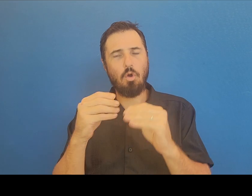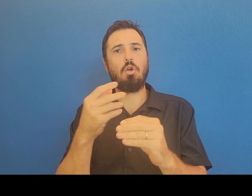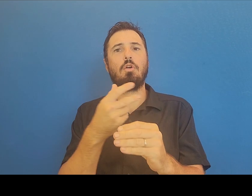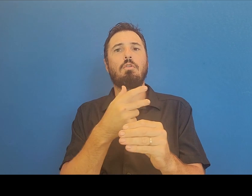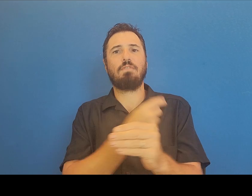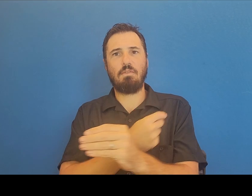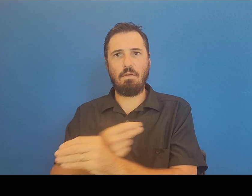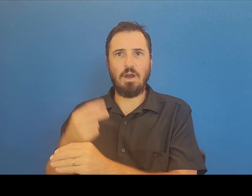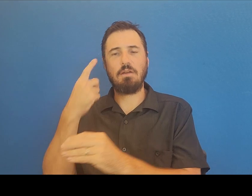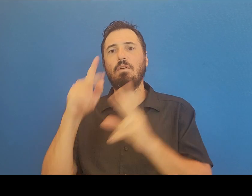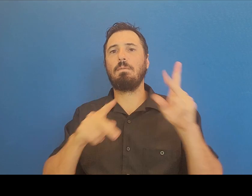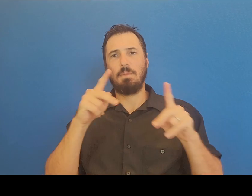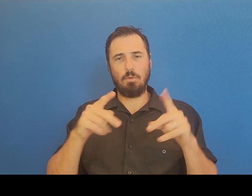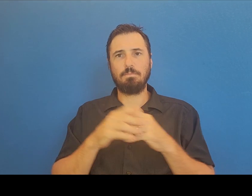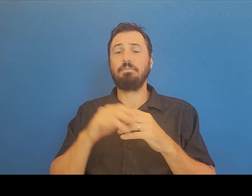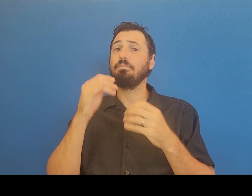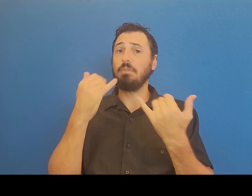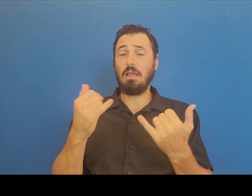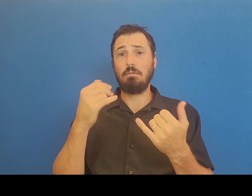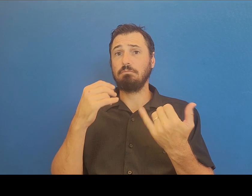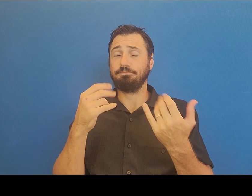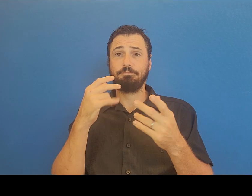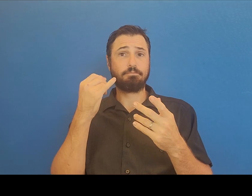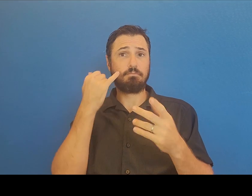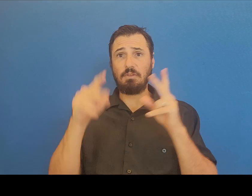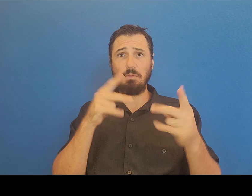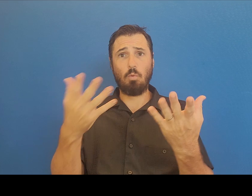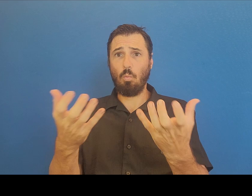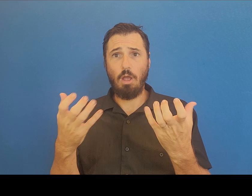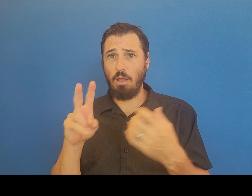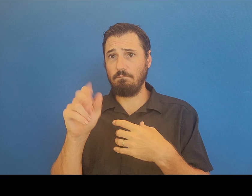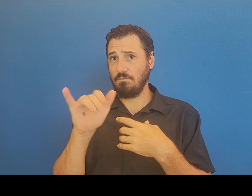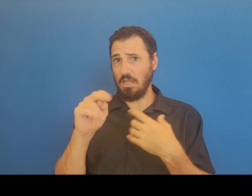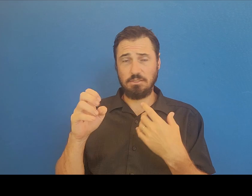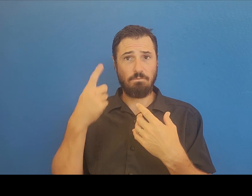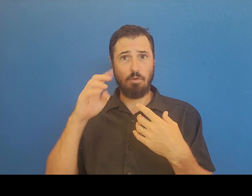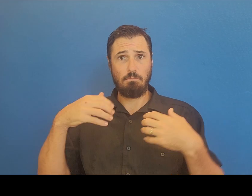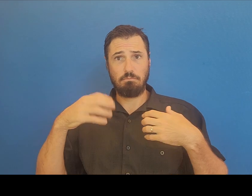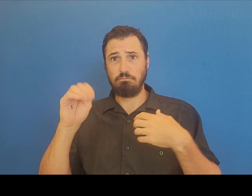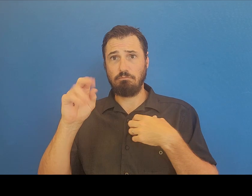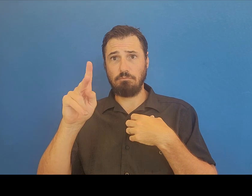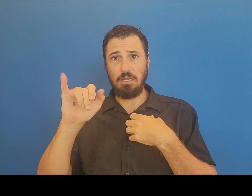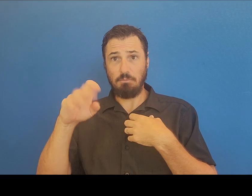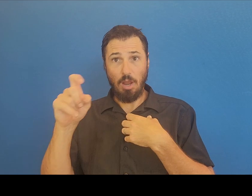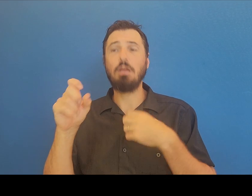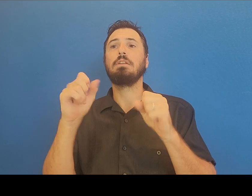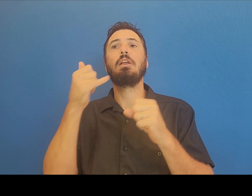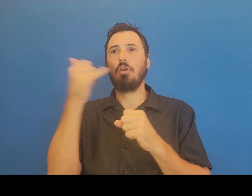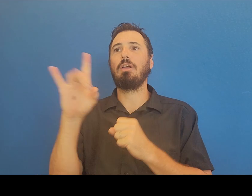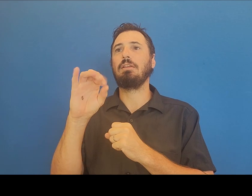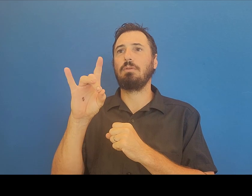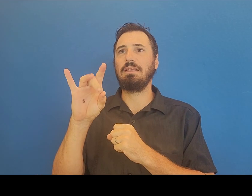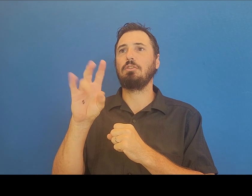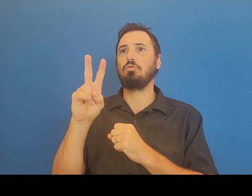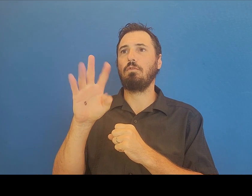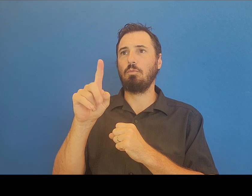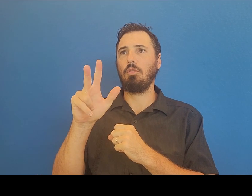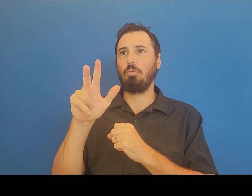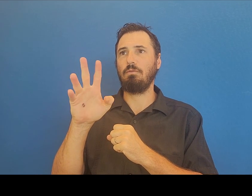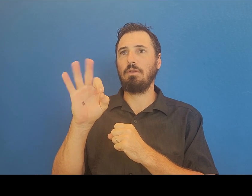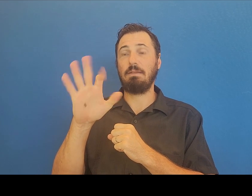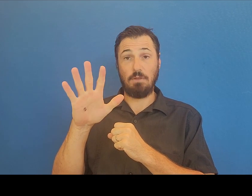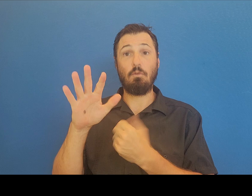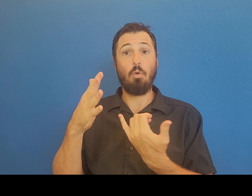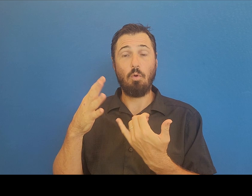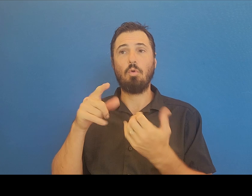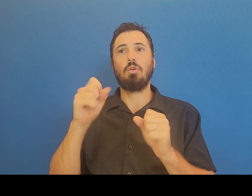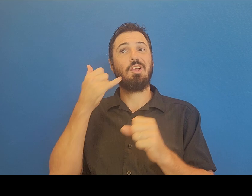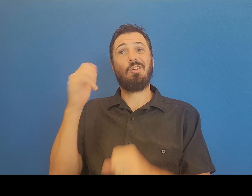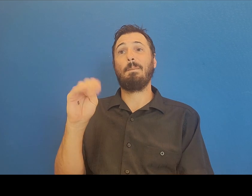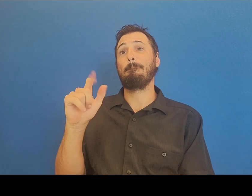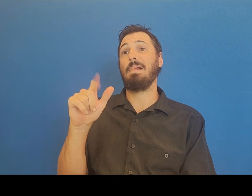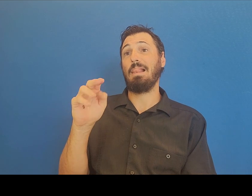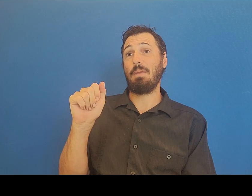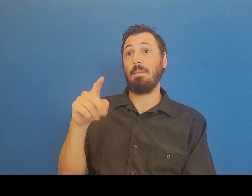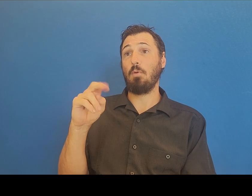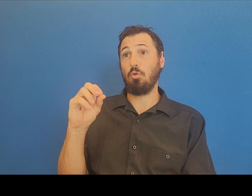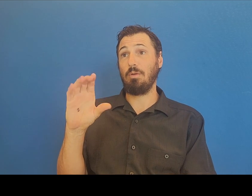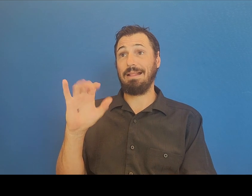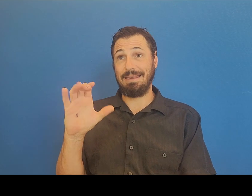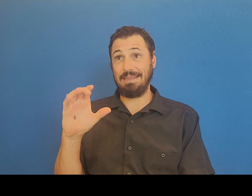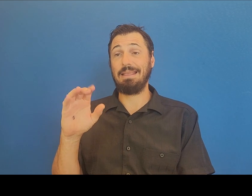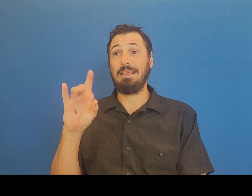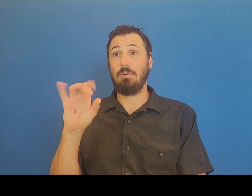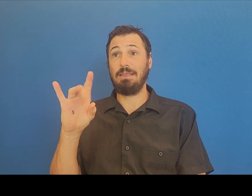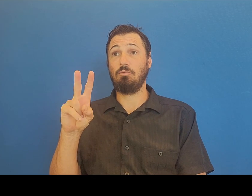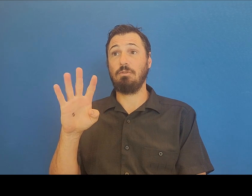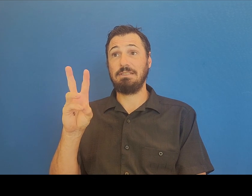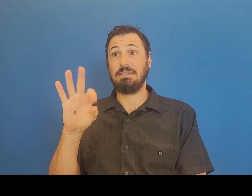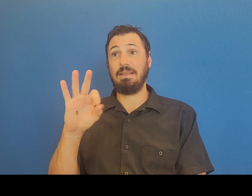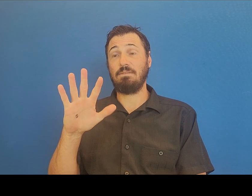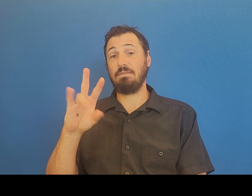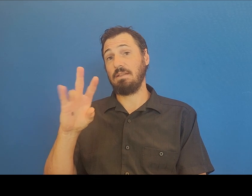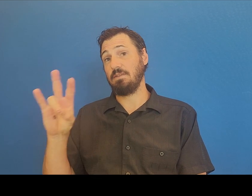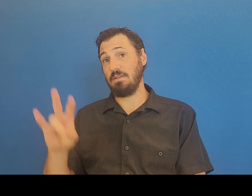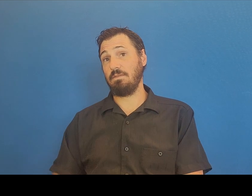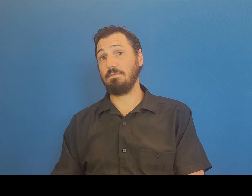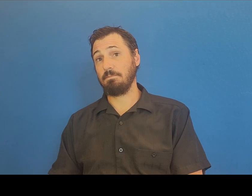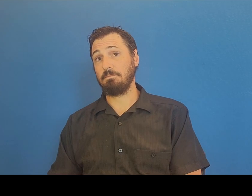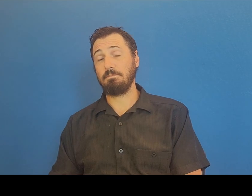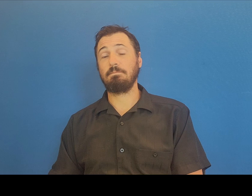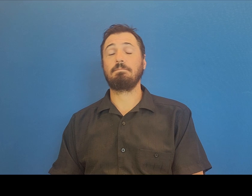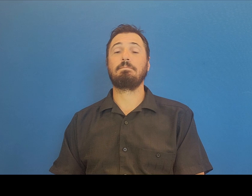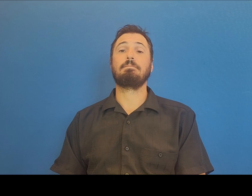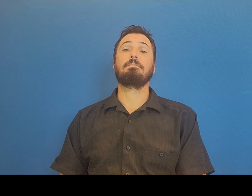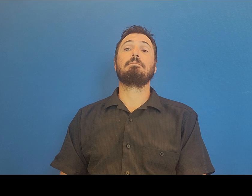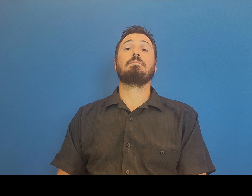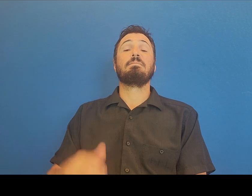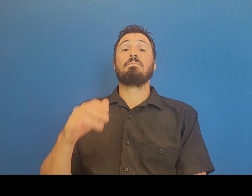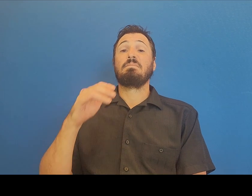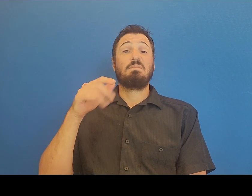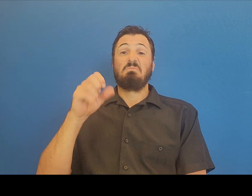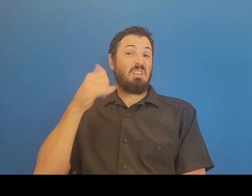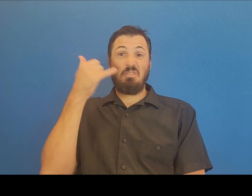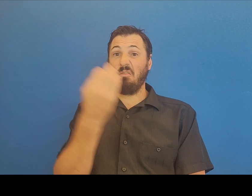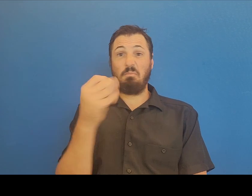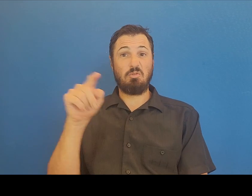With expanded vaccine eligibility, those interested to make an appointment may call the Kaua‘i District Health Office at 808-241-3495 or Malama Pono Clinic at 808-246-9577. The phones are